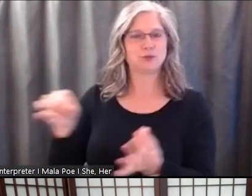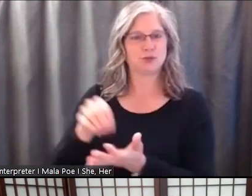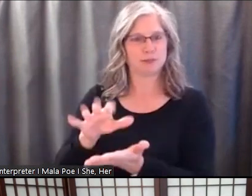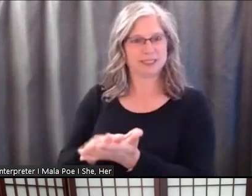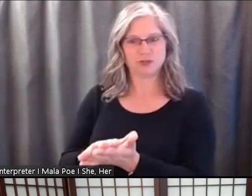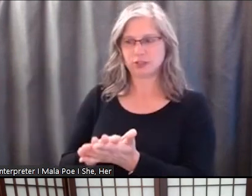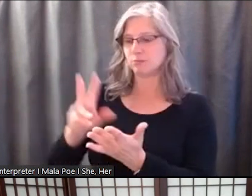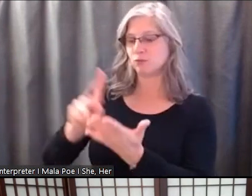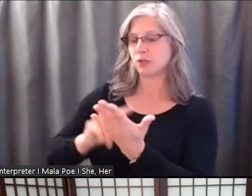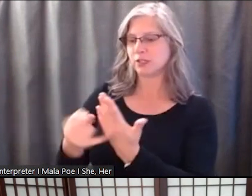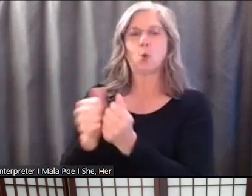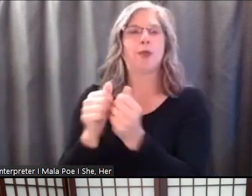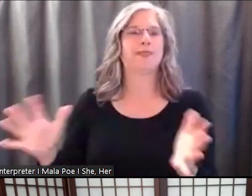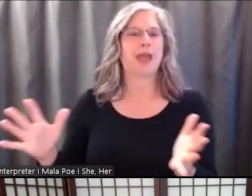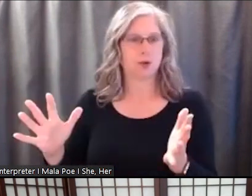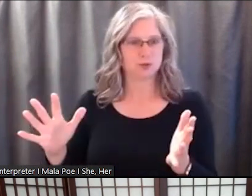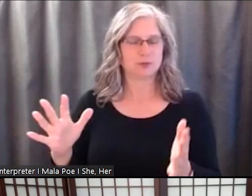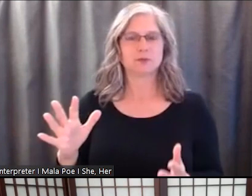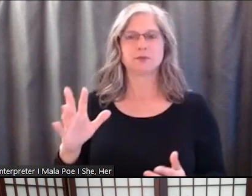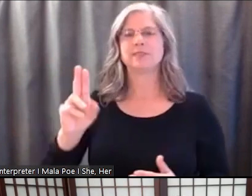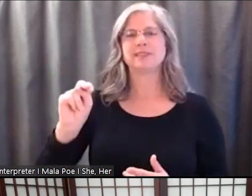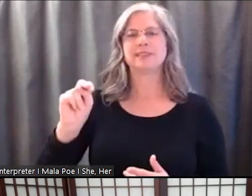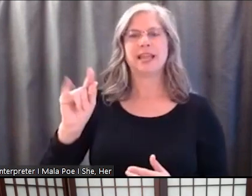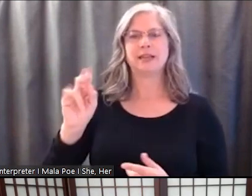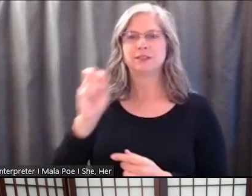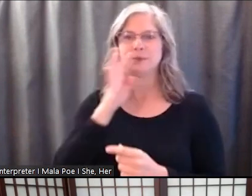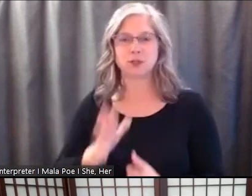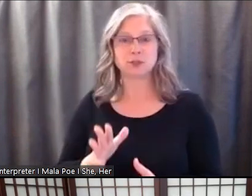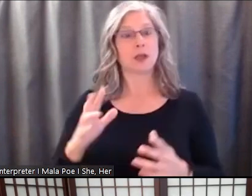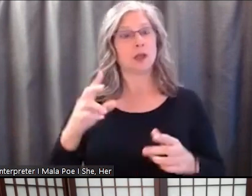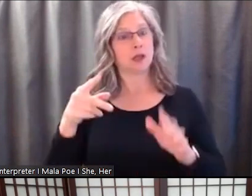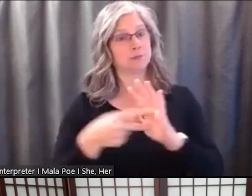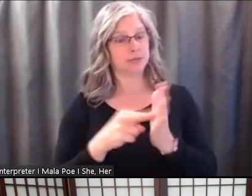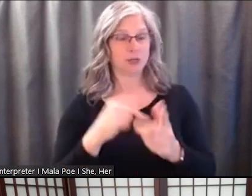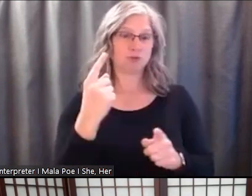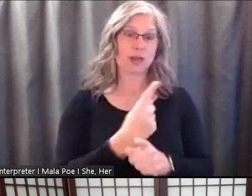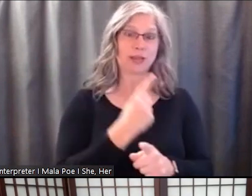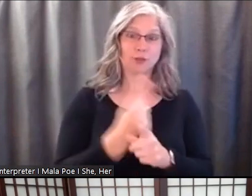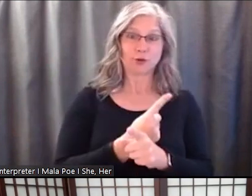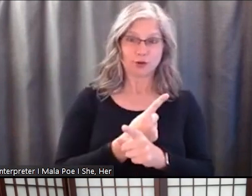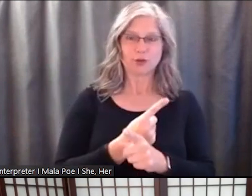When I say regular, I mean something that's trying to document the way that a language is used in the fullest possible way,